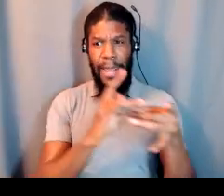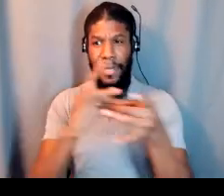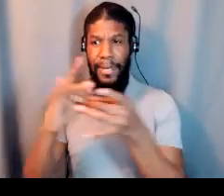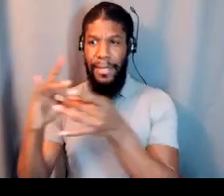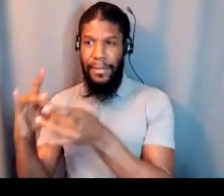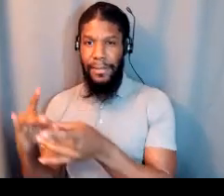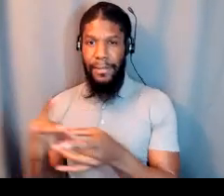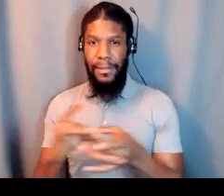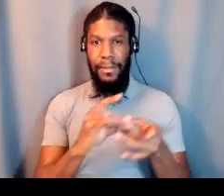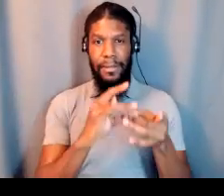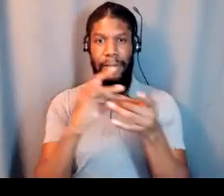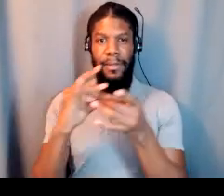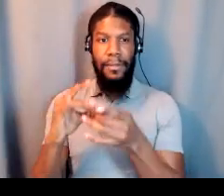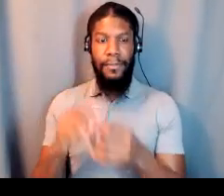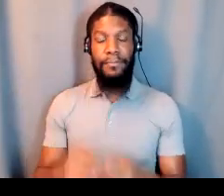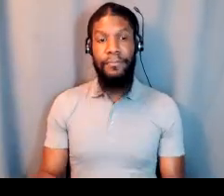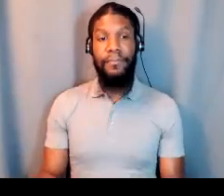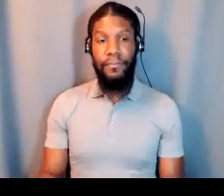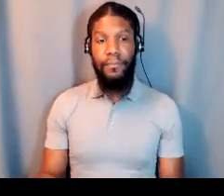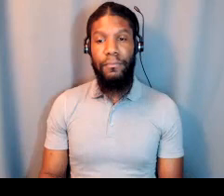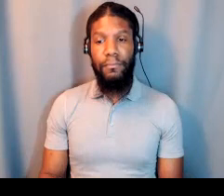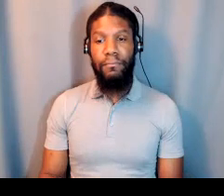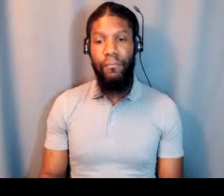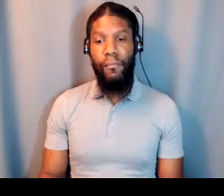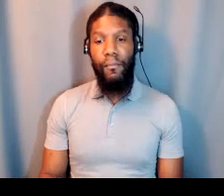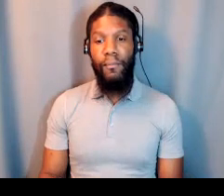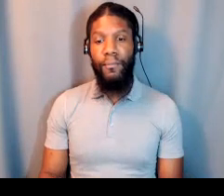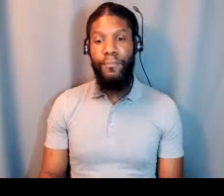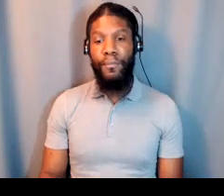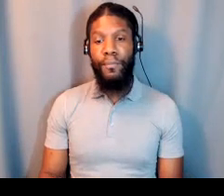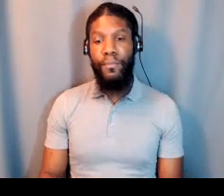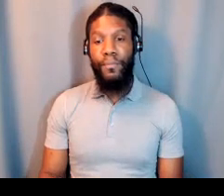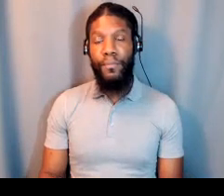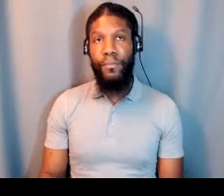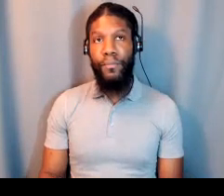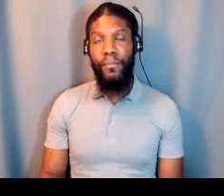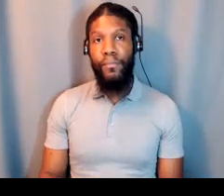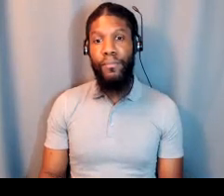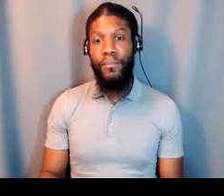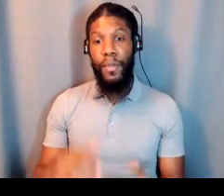But I do think for partnering with other units, it begins with those meetings, right?